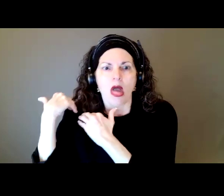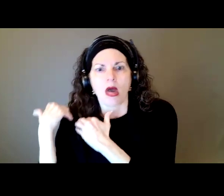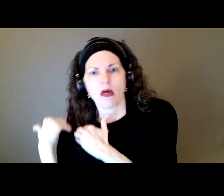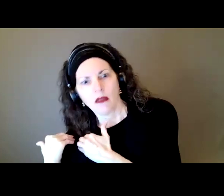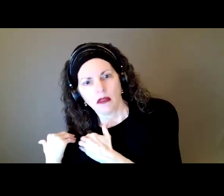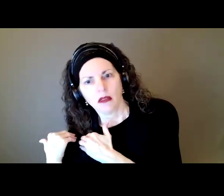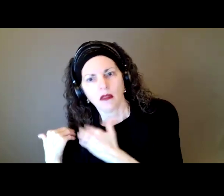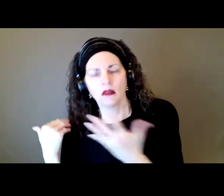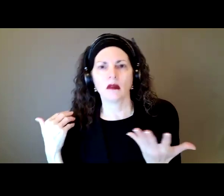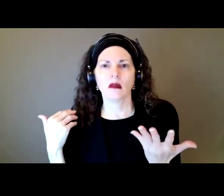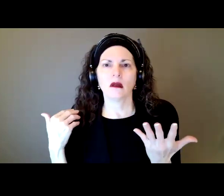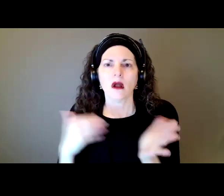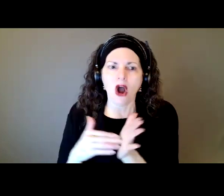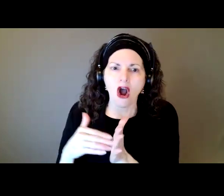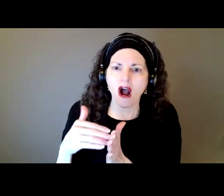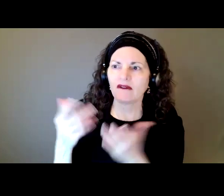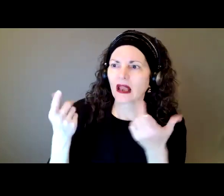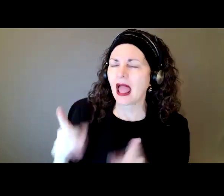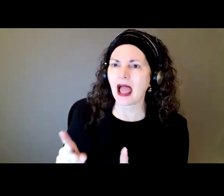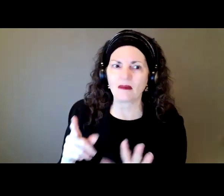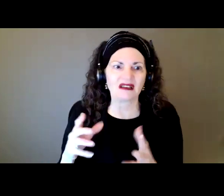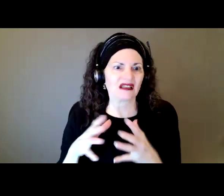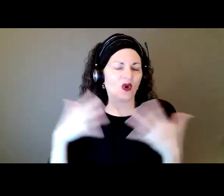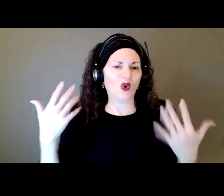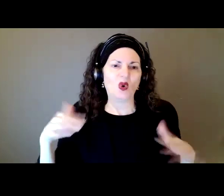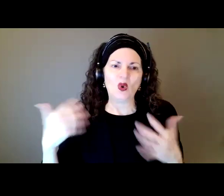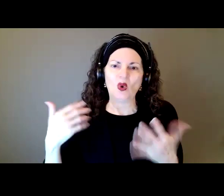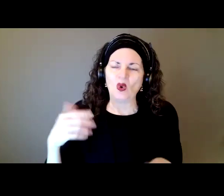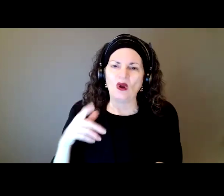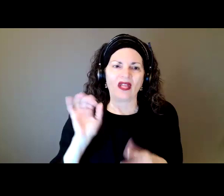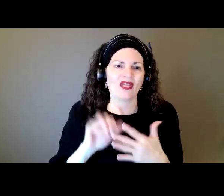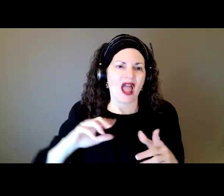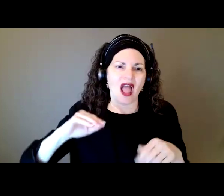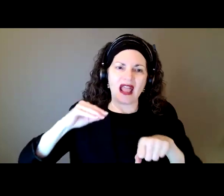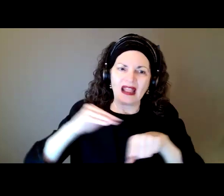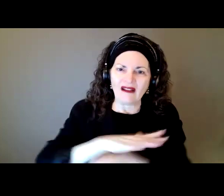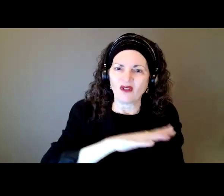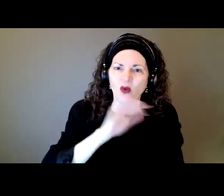often at significant cost to their physical, mental, and financial well-being.